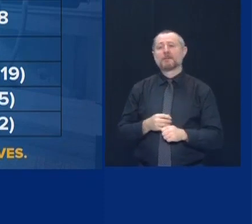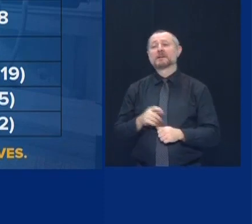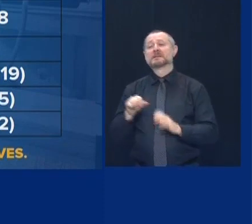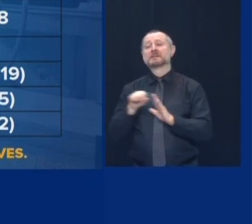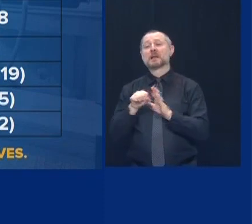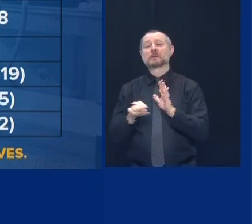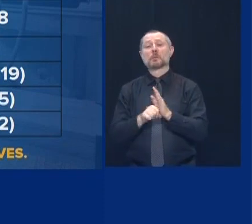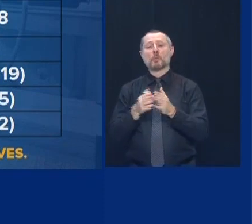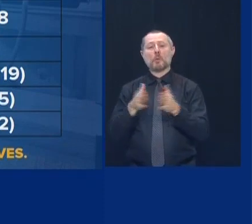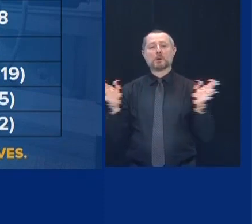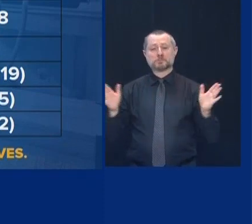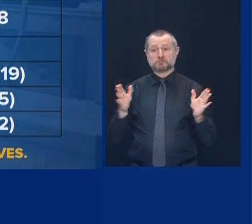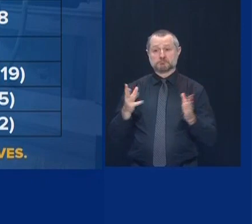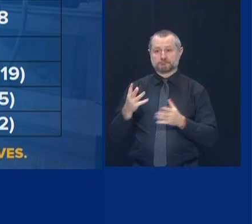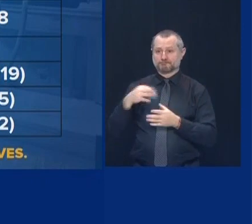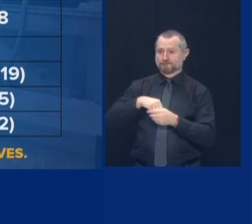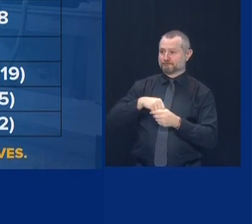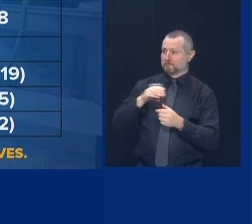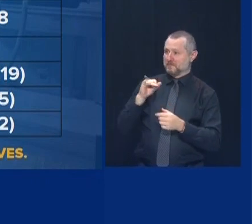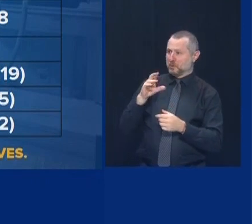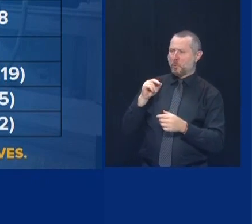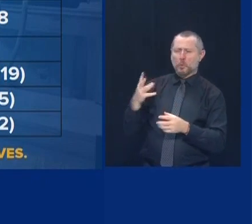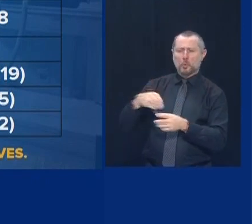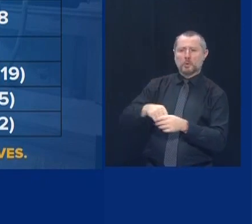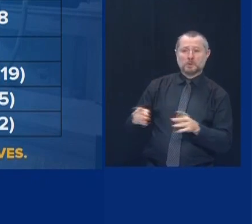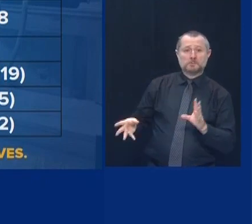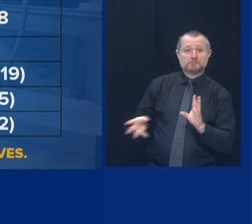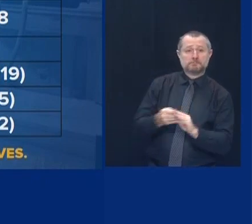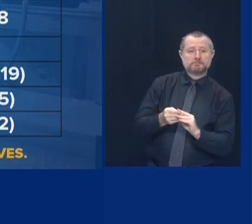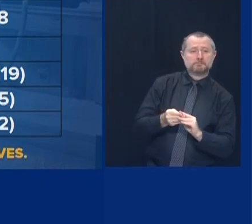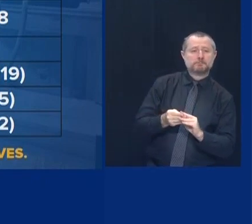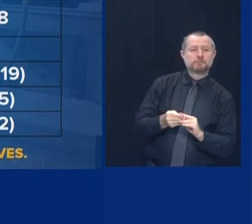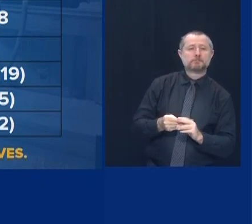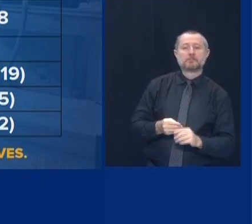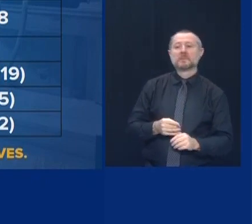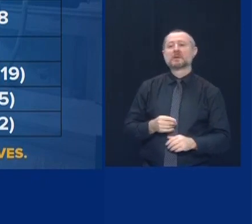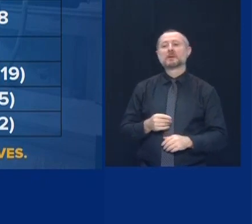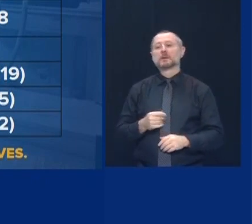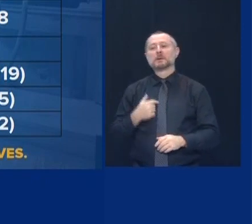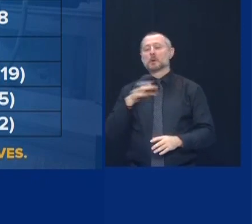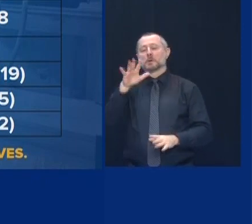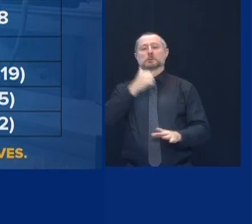UNRESTRICTED INCREASE. THE NUMBERS OF TODAY, MICROq